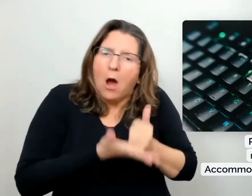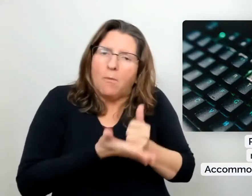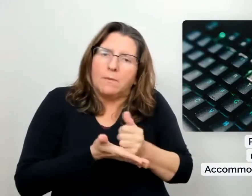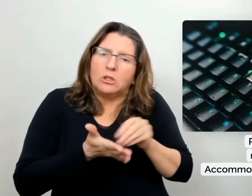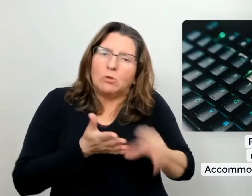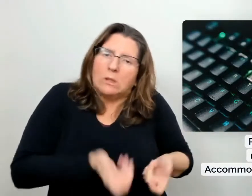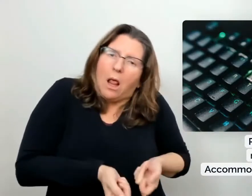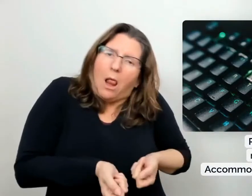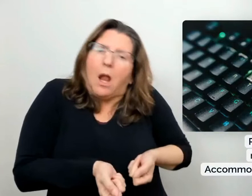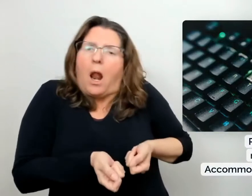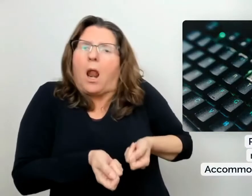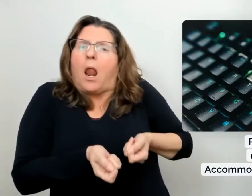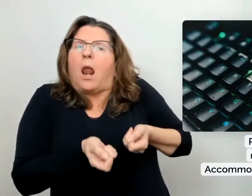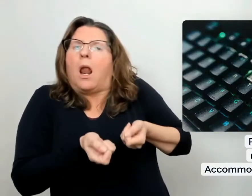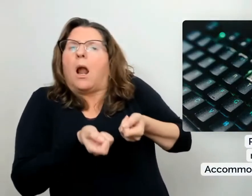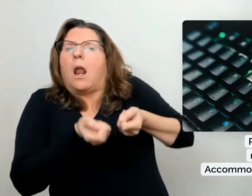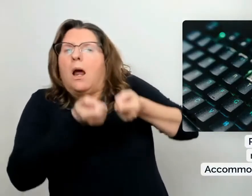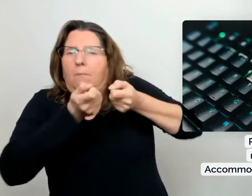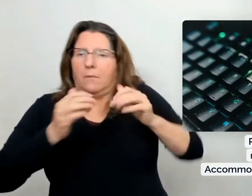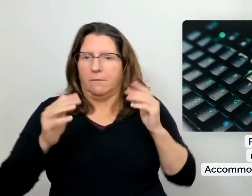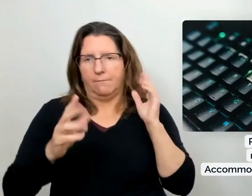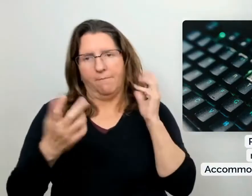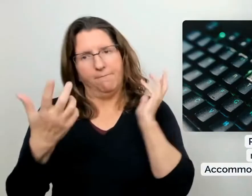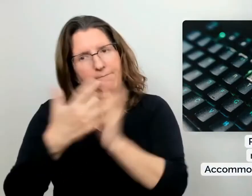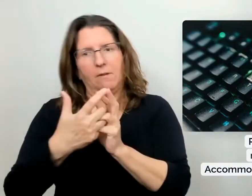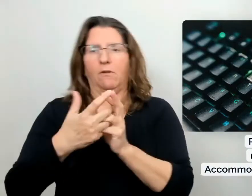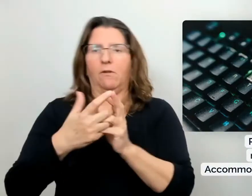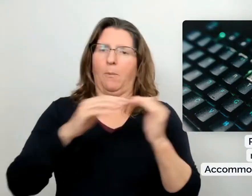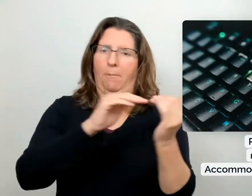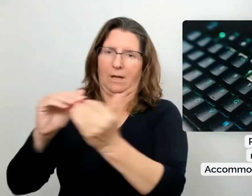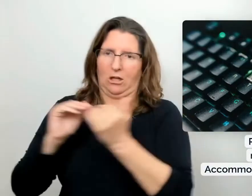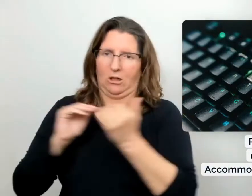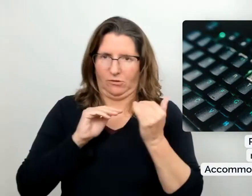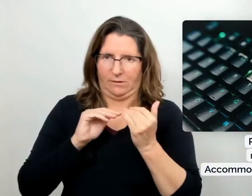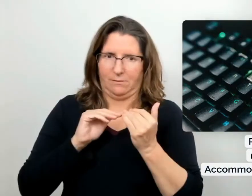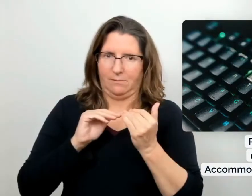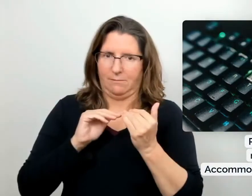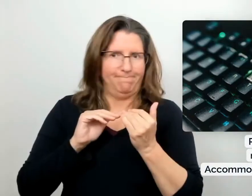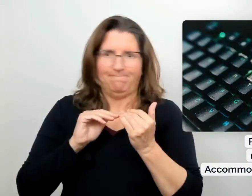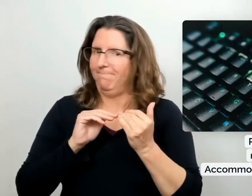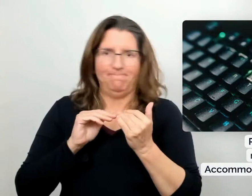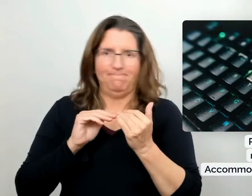anything that could be done to approach the normalcy of peers.